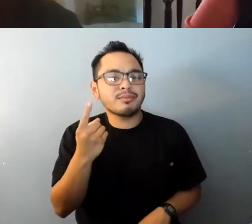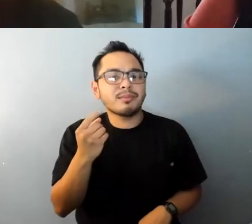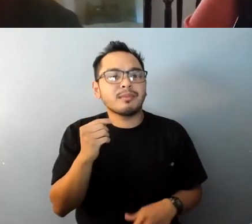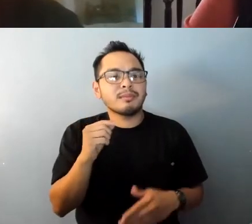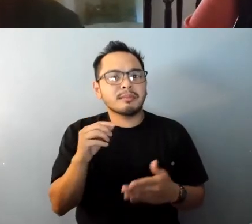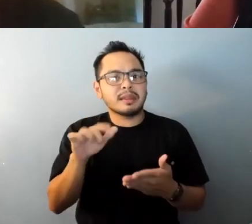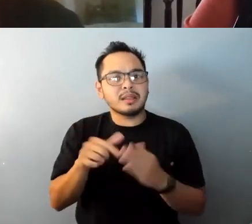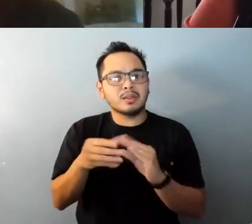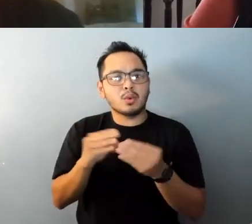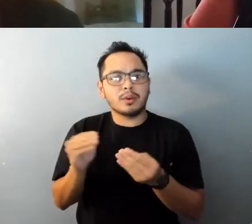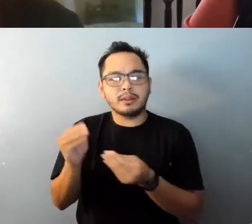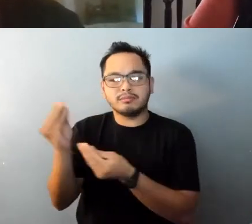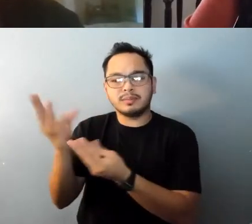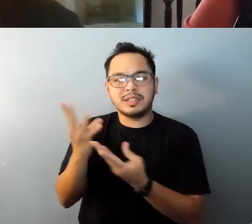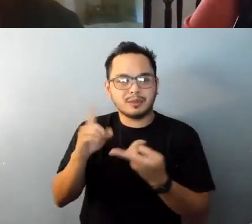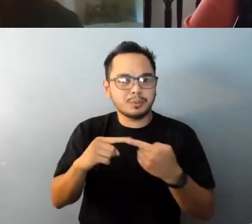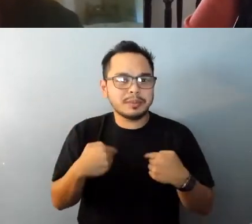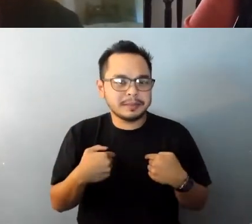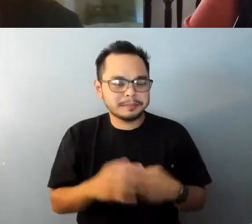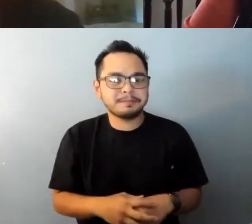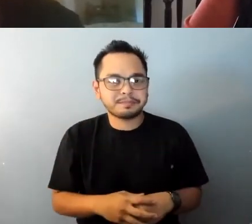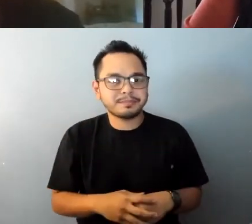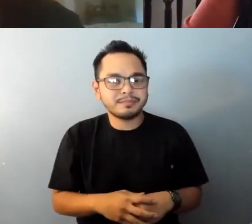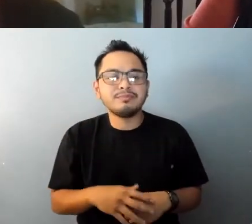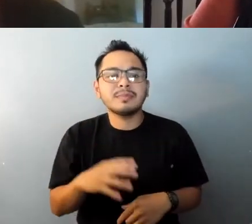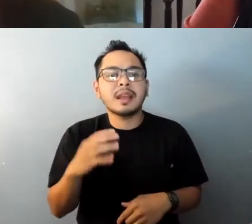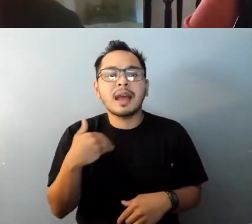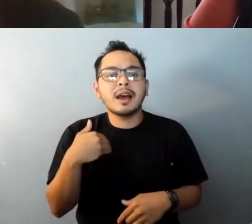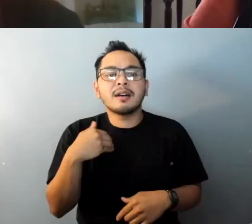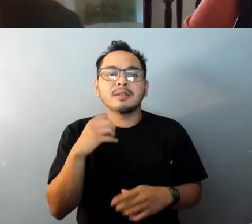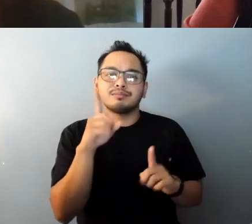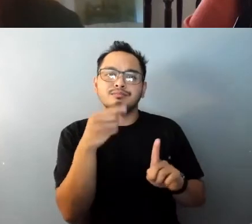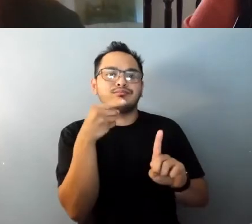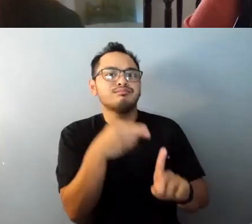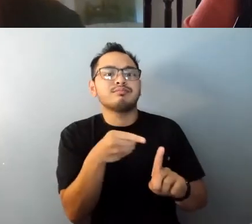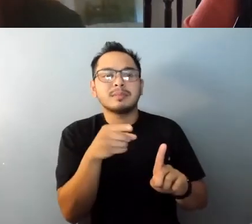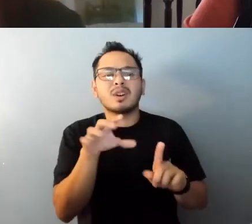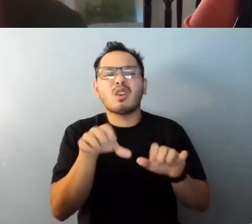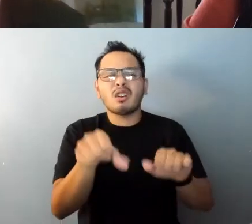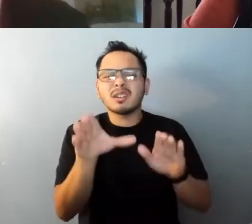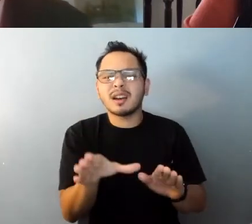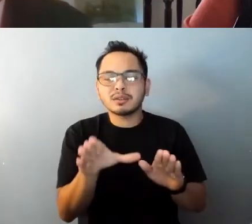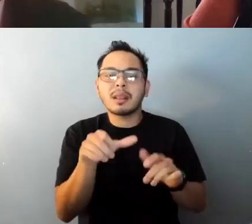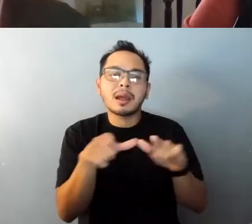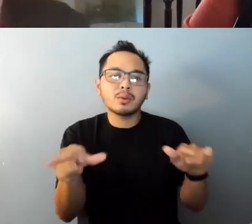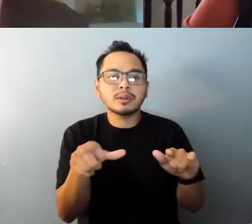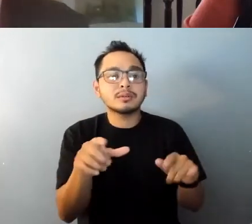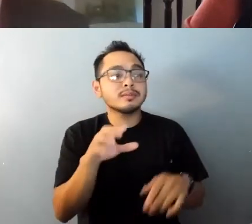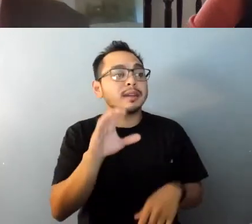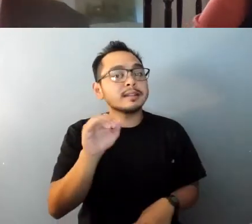me. There is a certain type of colonizer language that calls civilization by gift, it is called,